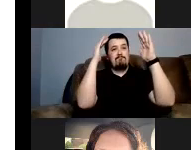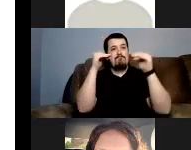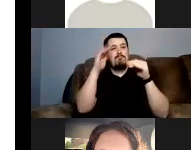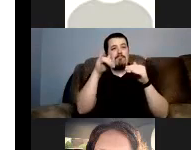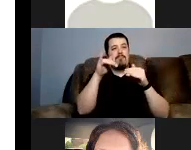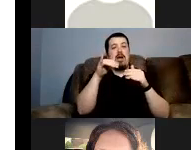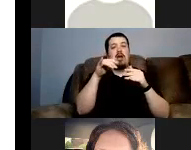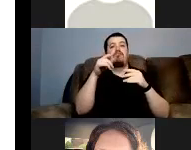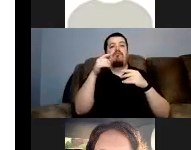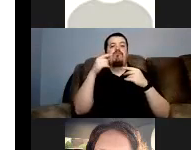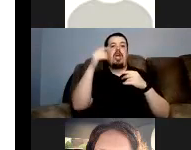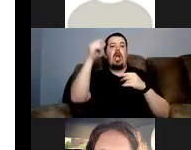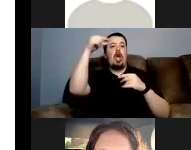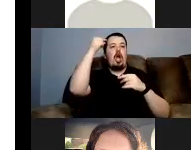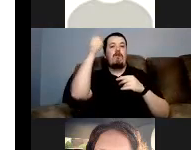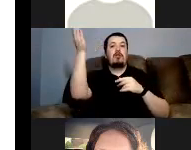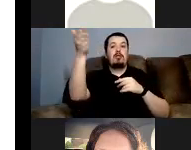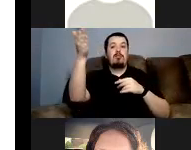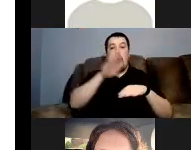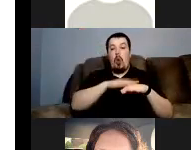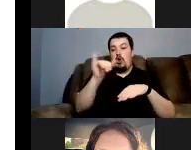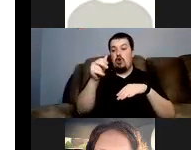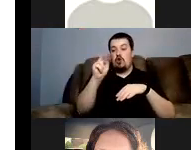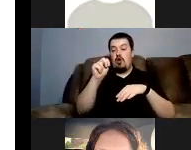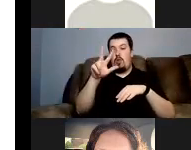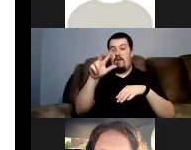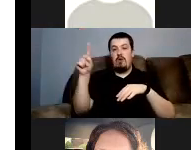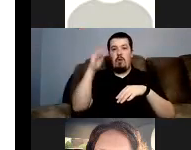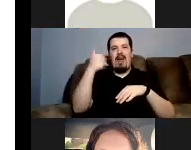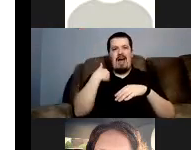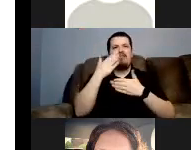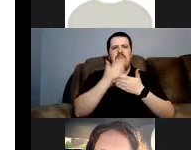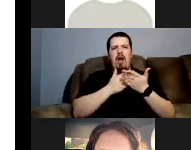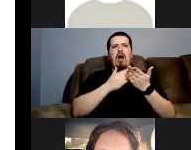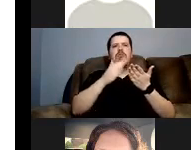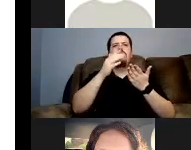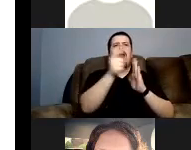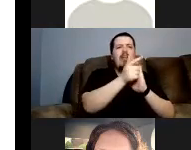address on January 31st we should have some sort of legislative text with a proposal for